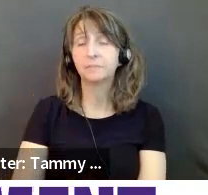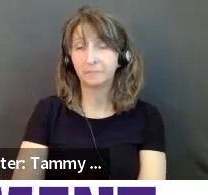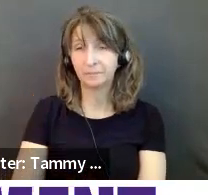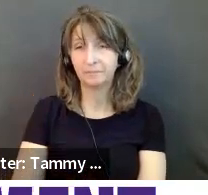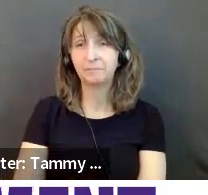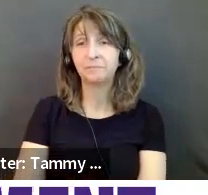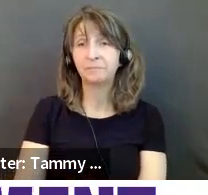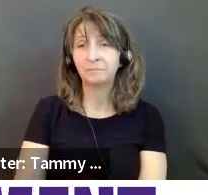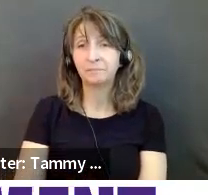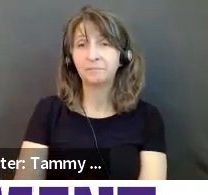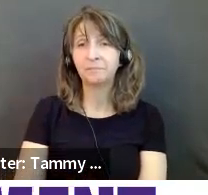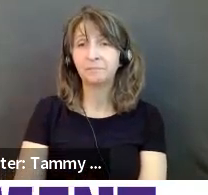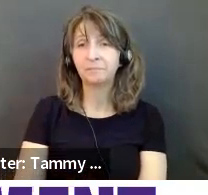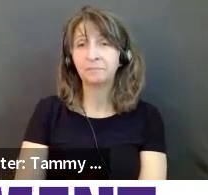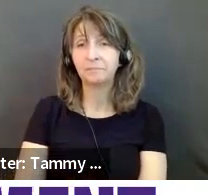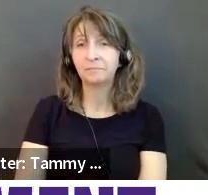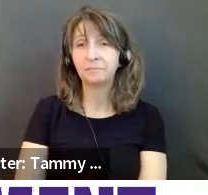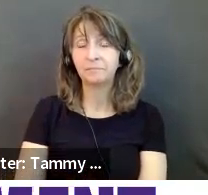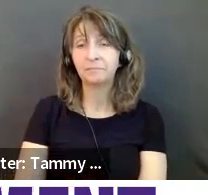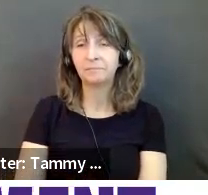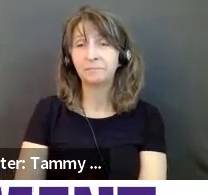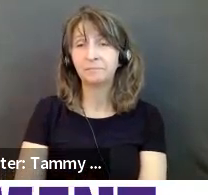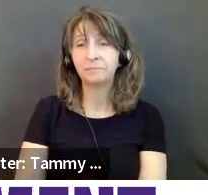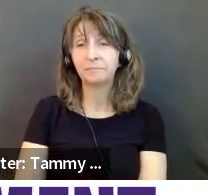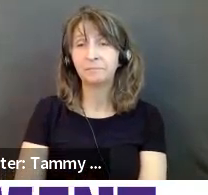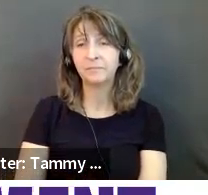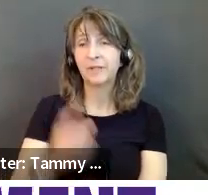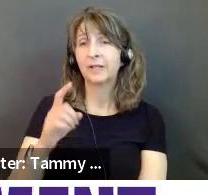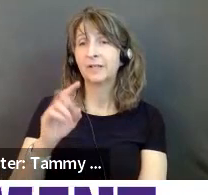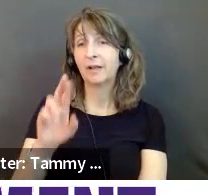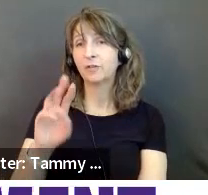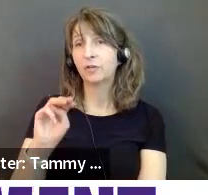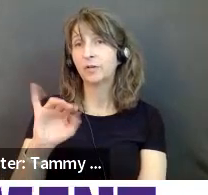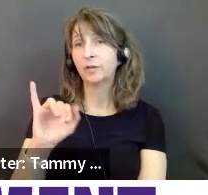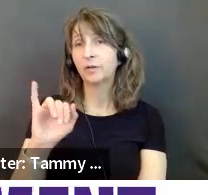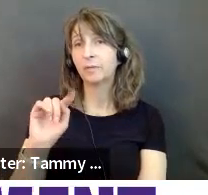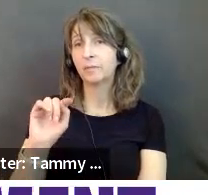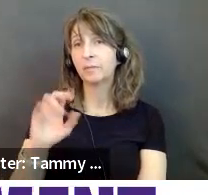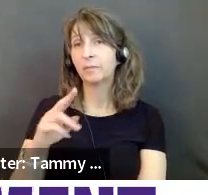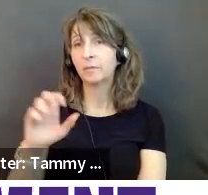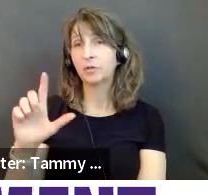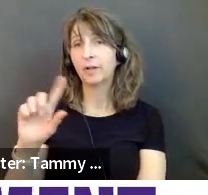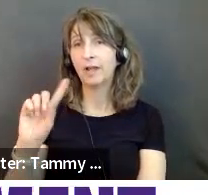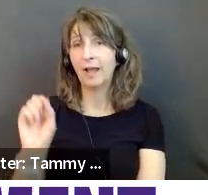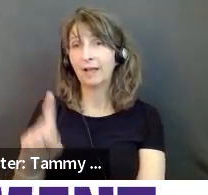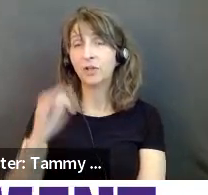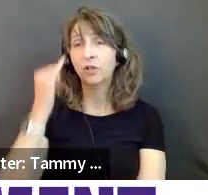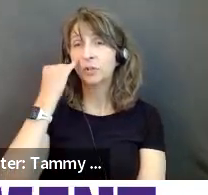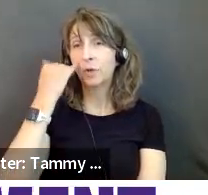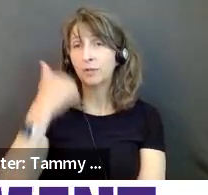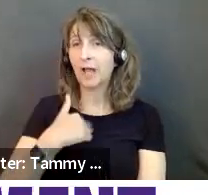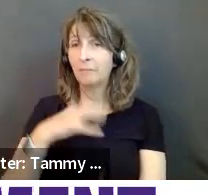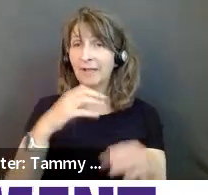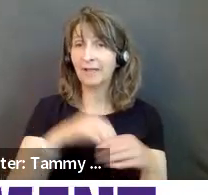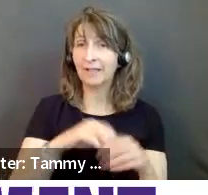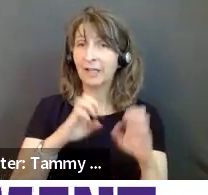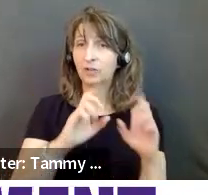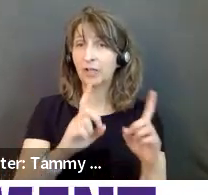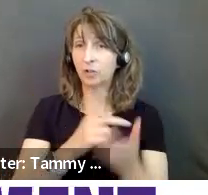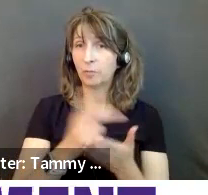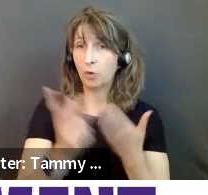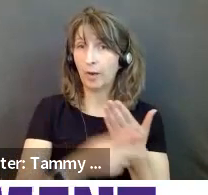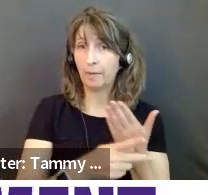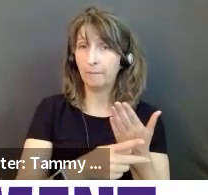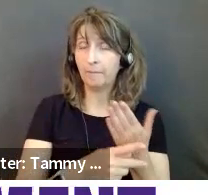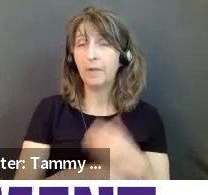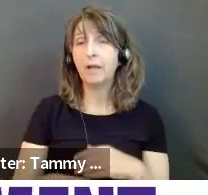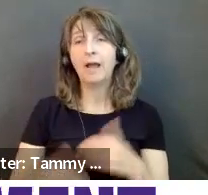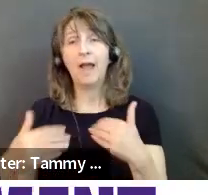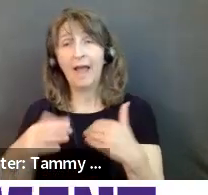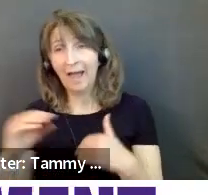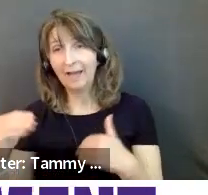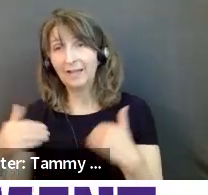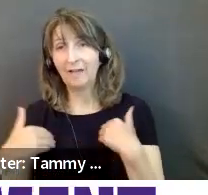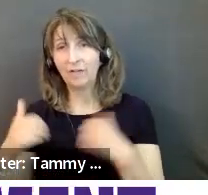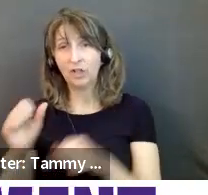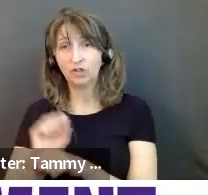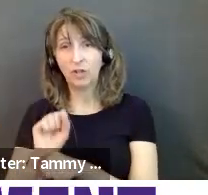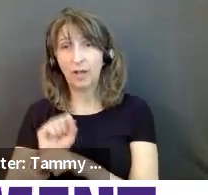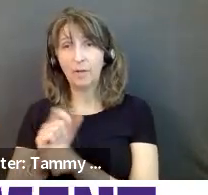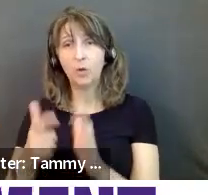Okay. From Dr. Mitchell. If I am in an educational program and or have a job that requires online access.